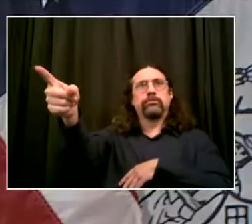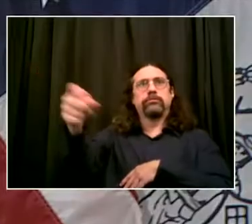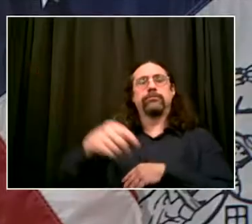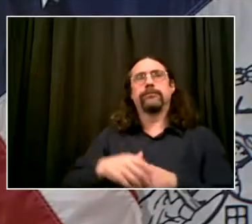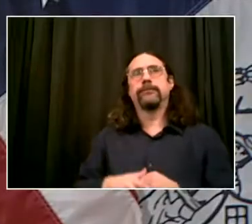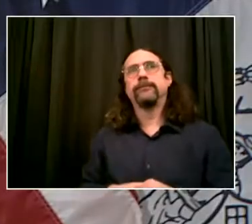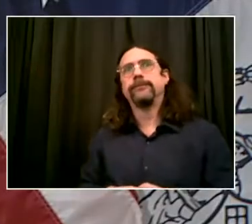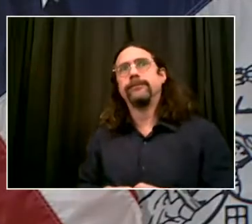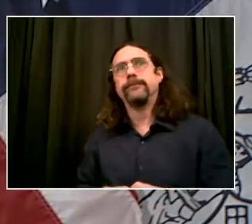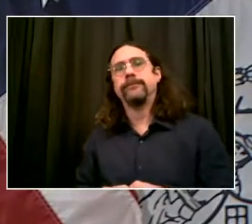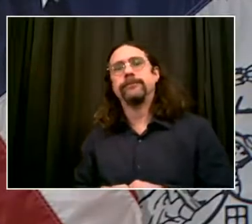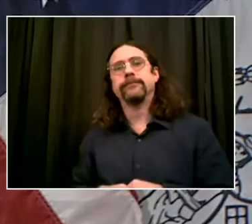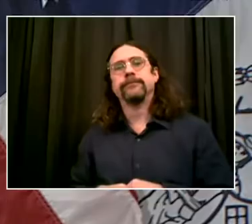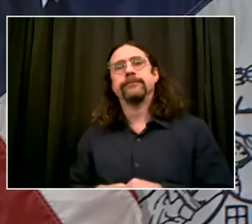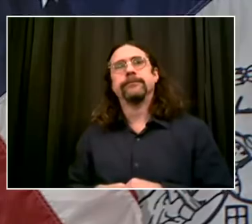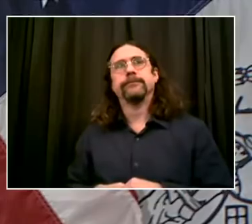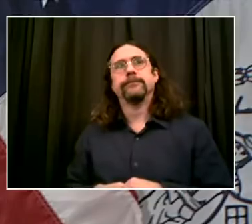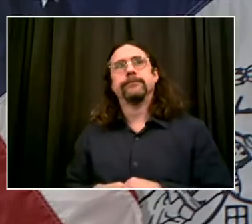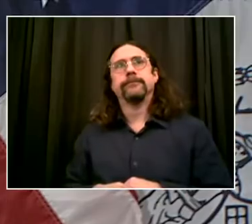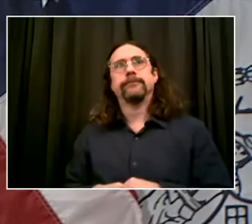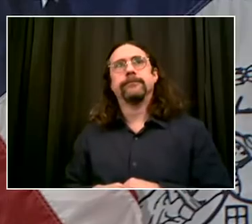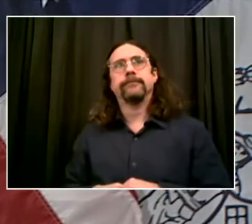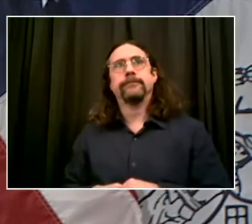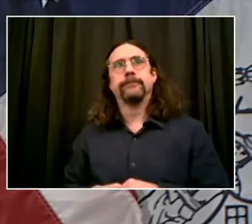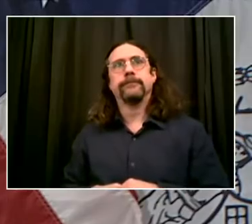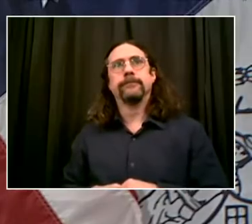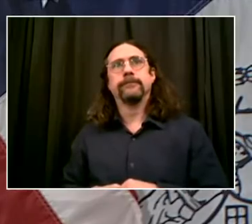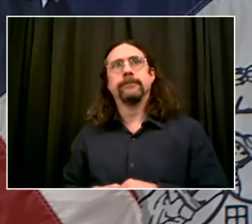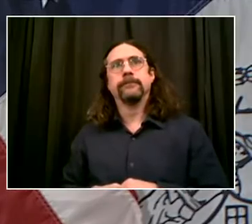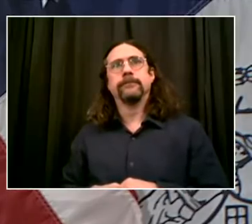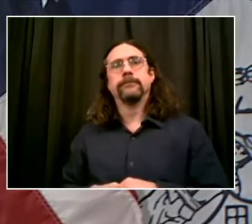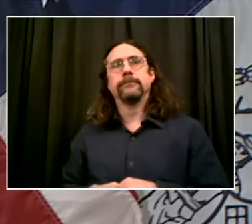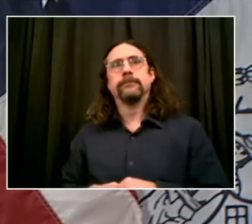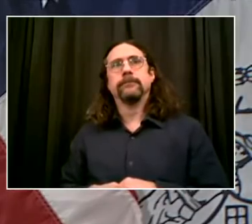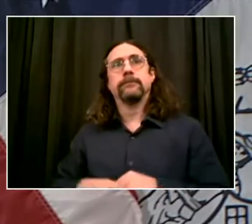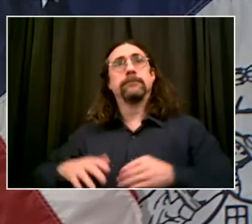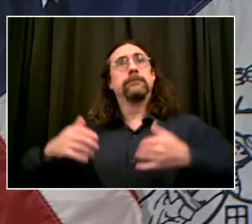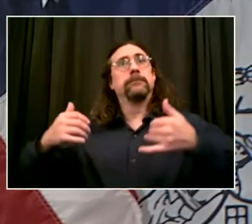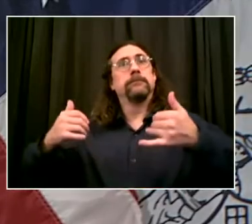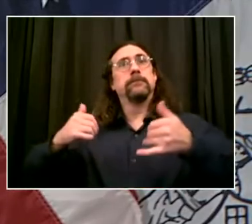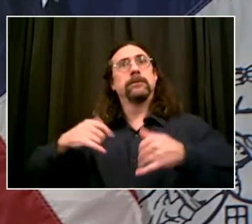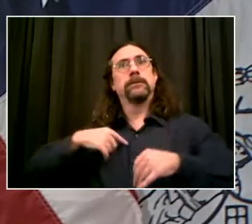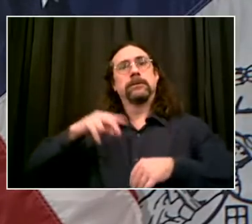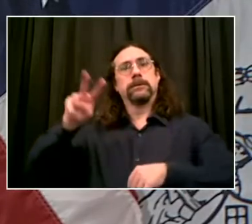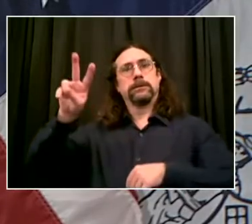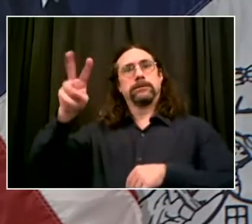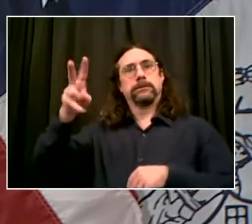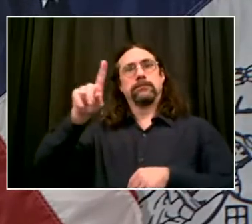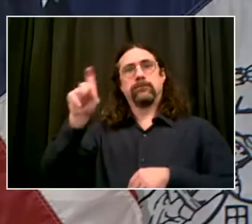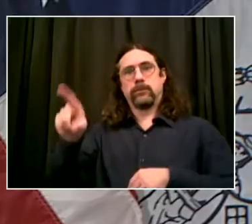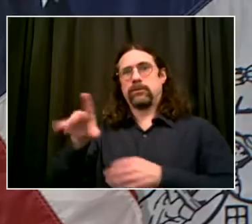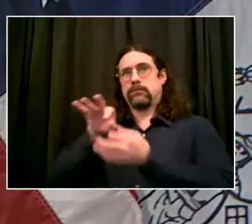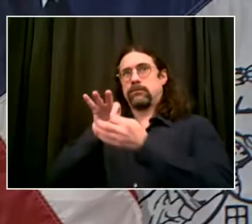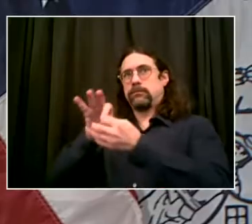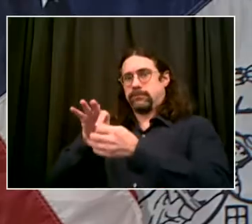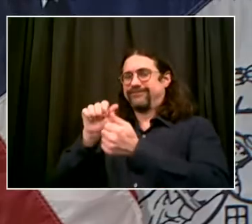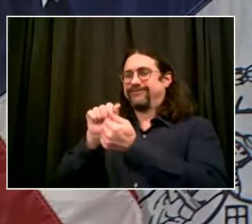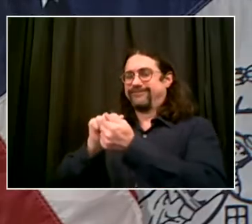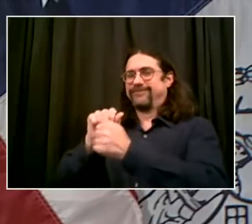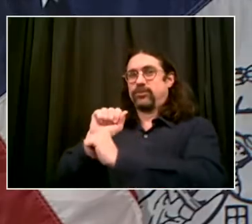ALSO INFORMAMAITON WE CAN USE THE HELP SCHOOL AND TEACCHERSS AS HETY E ARMEETING THE NEEDS OF STUDENTS. GO AHEAD. ANOOHETR R